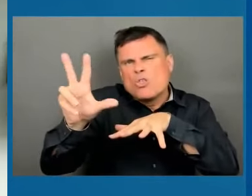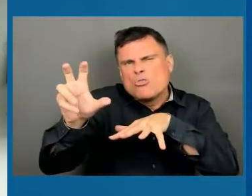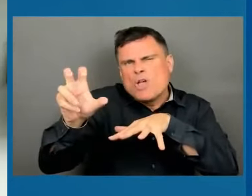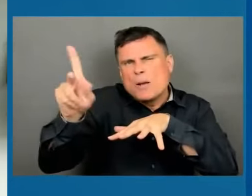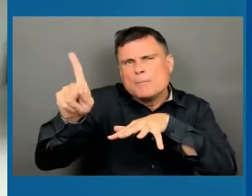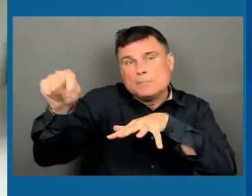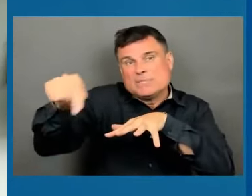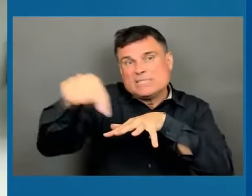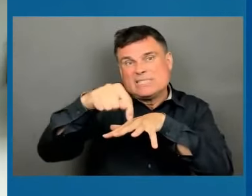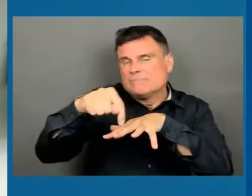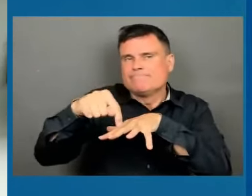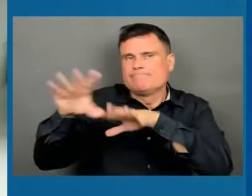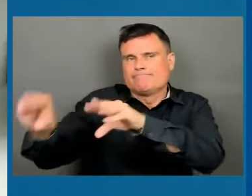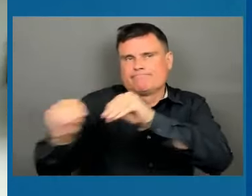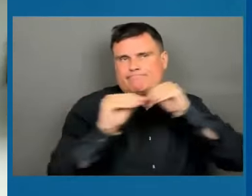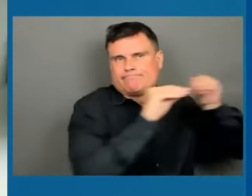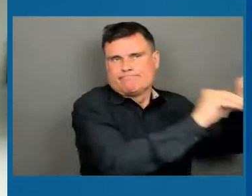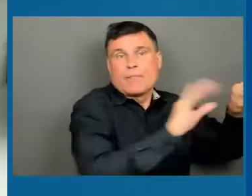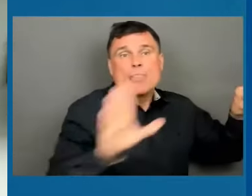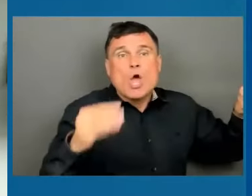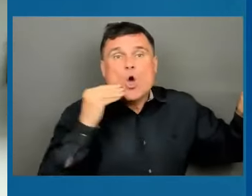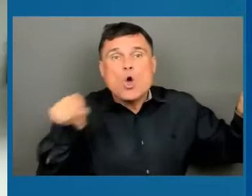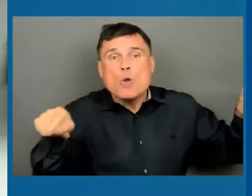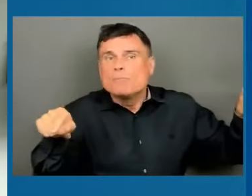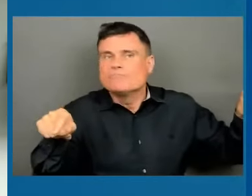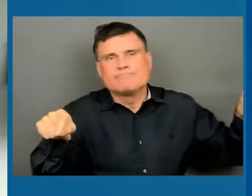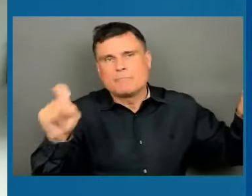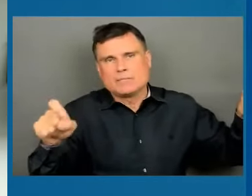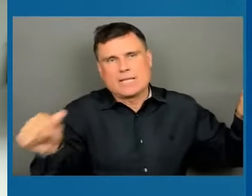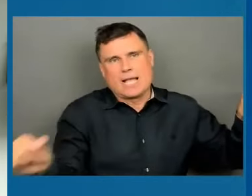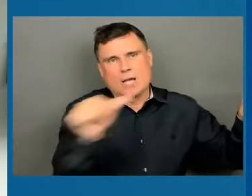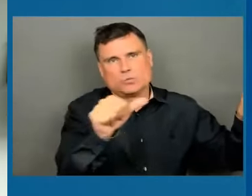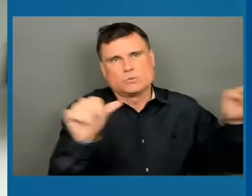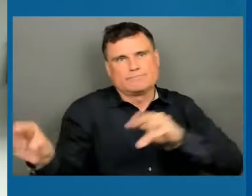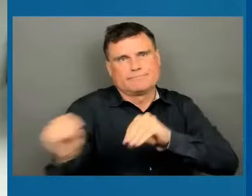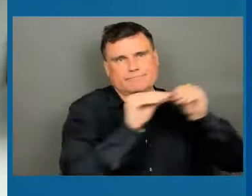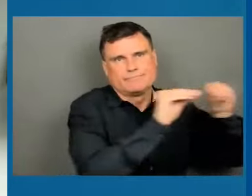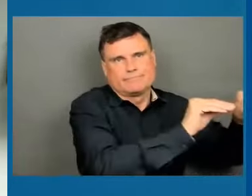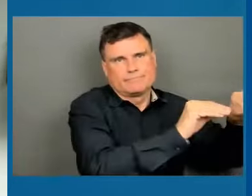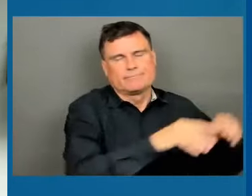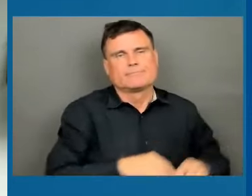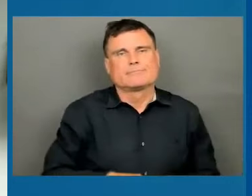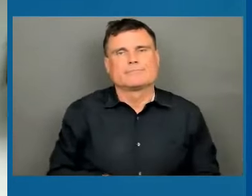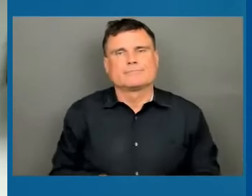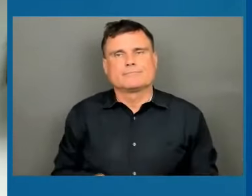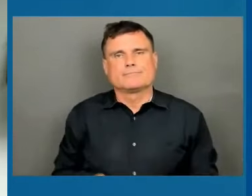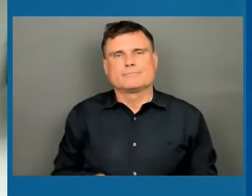follow-up? I do, maybe just to follow up